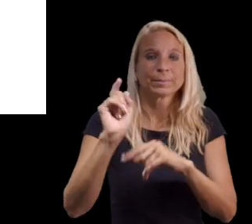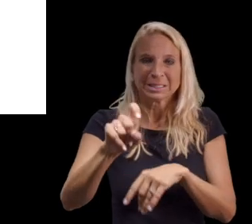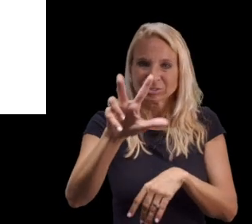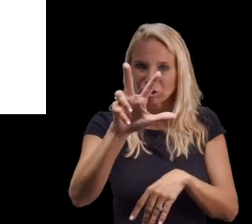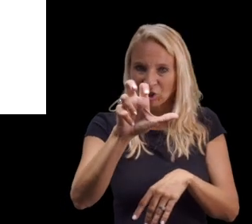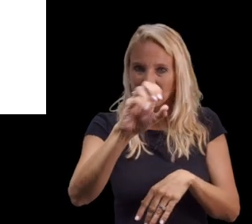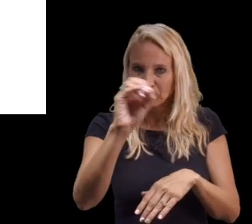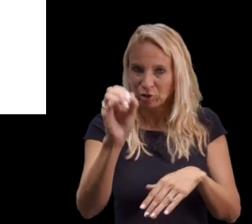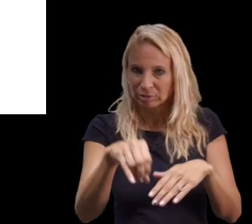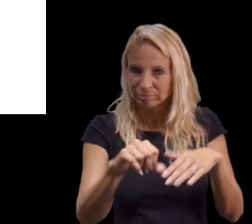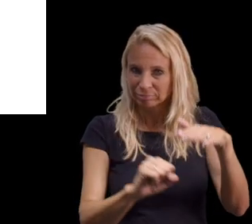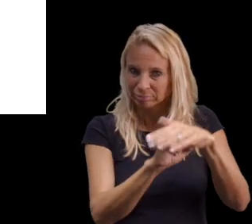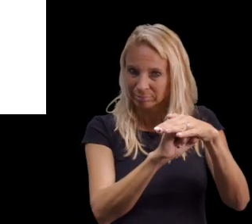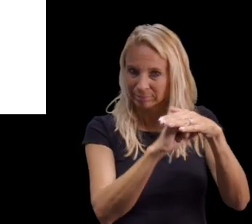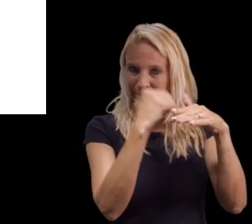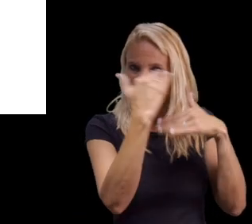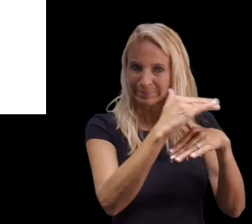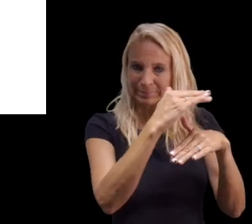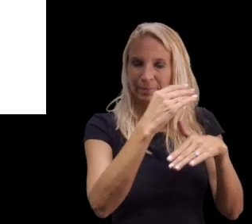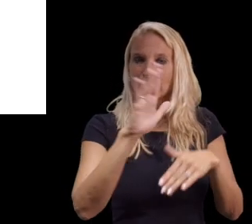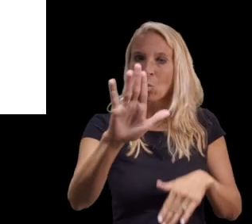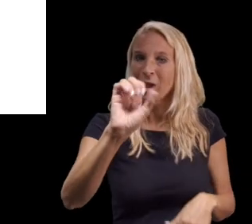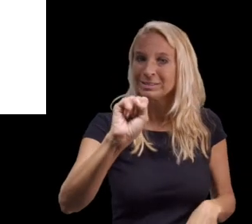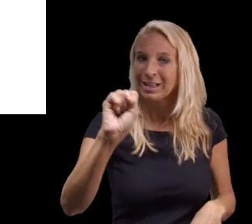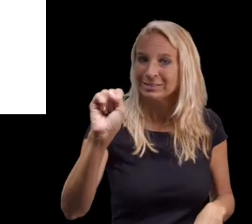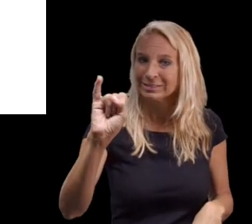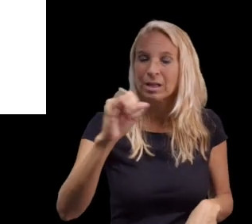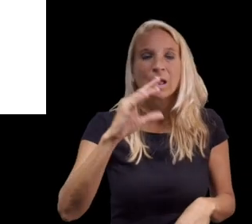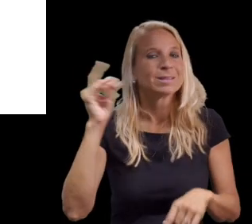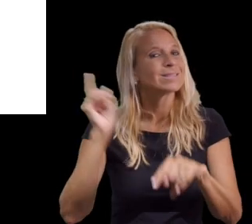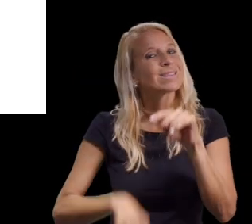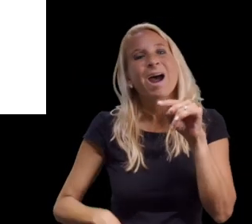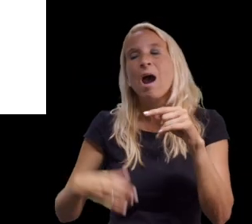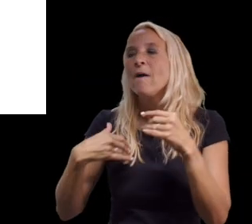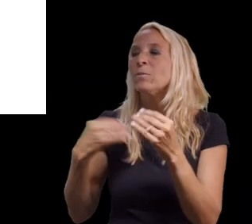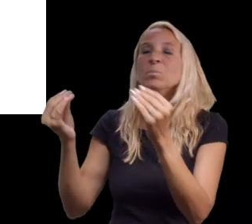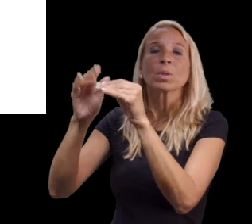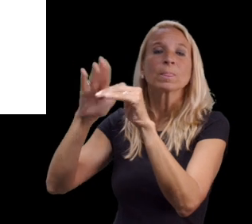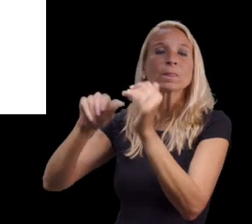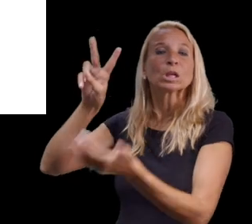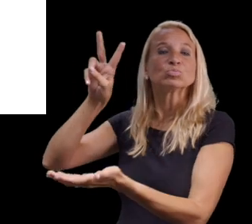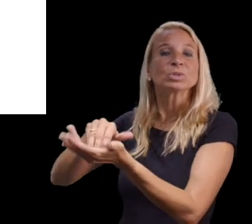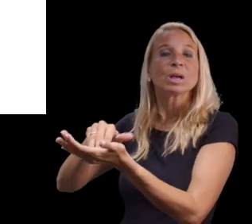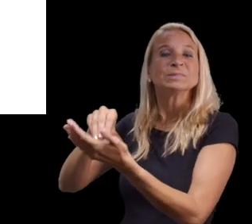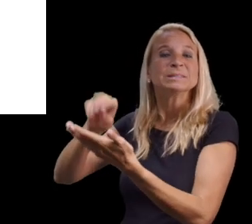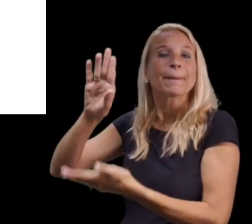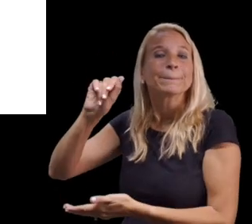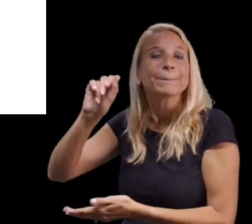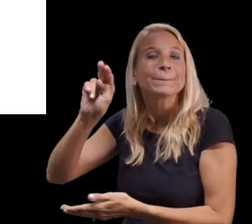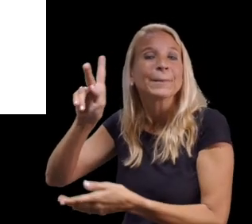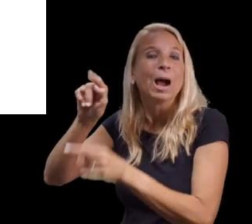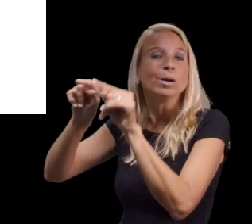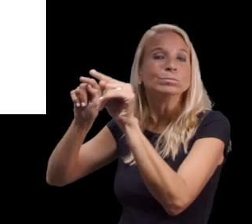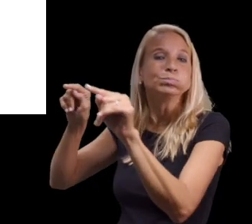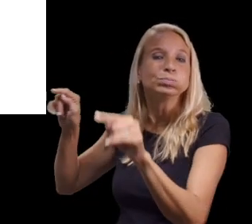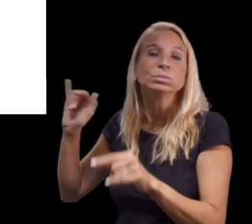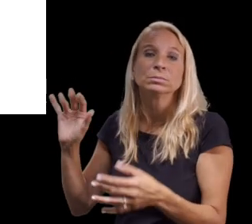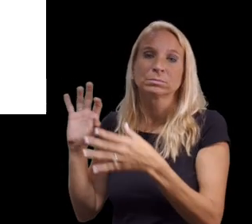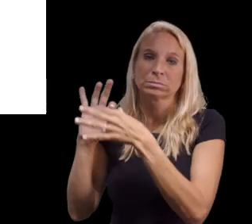300% of the max of SSI and no more than $2,000 in resources. This again refers to the person's income,